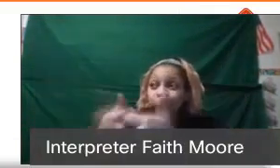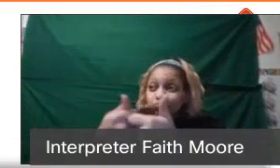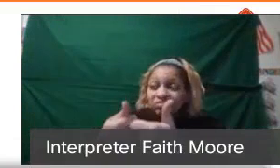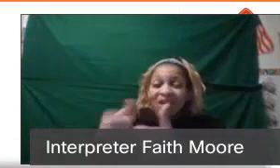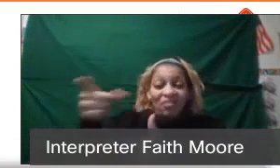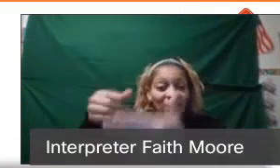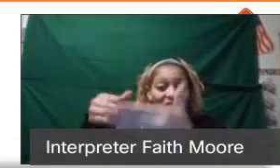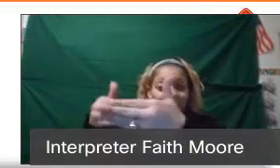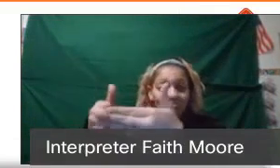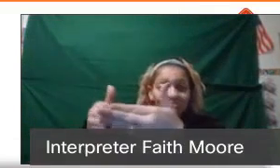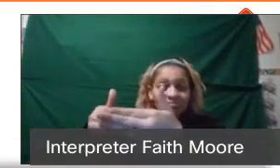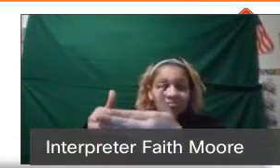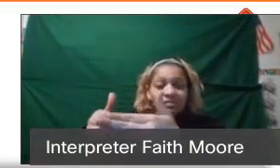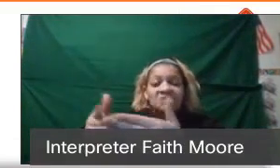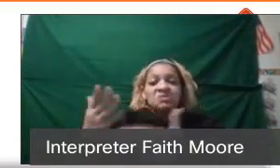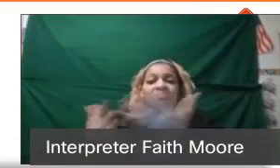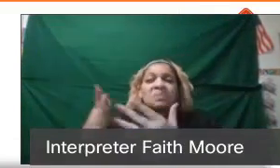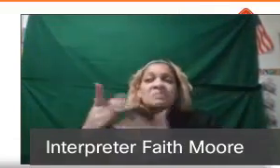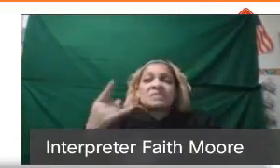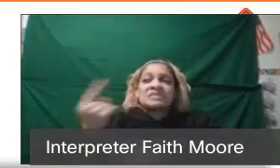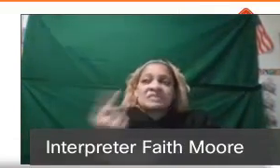So, it might be something to consider either.